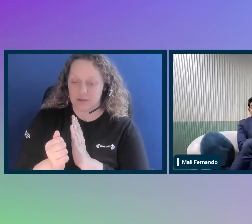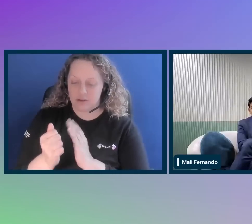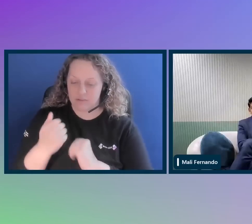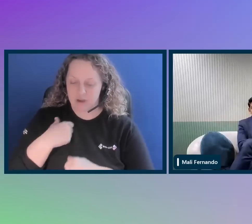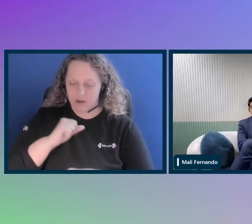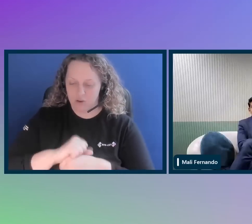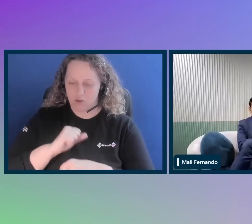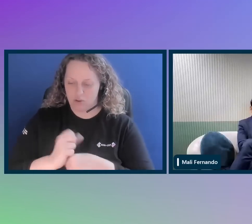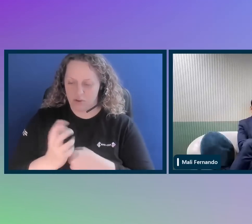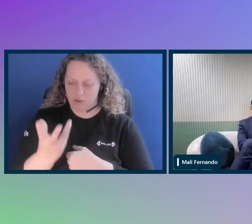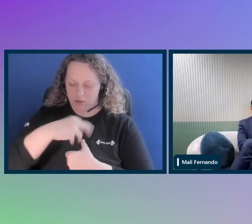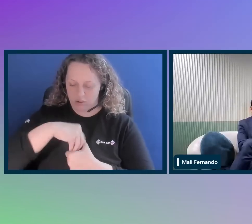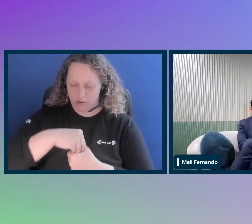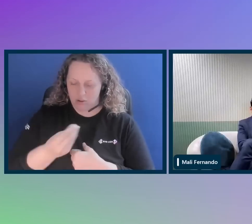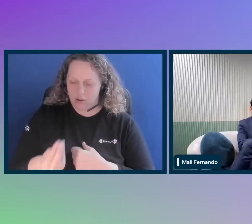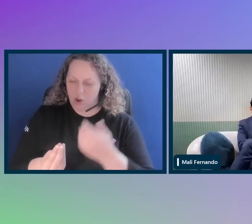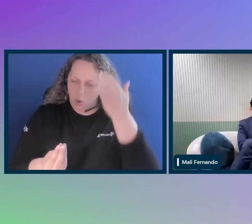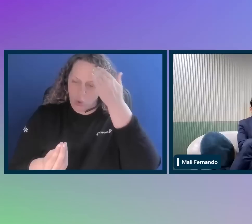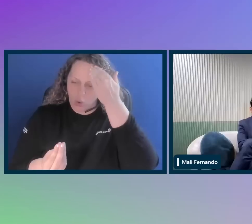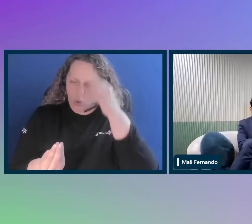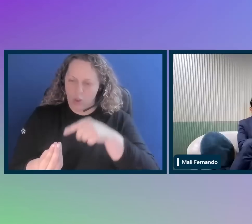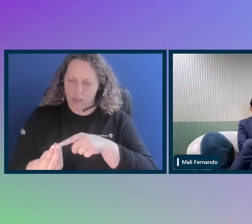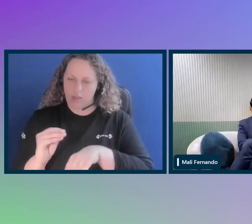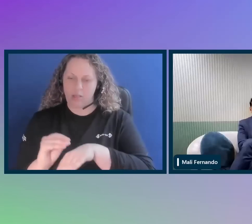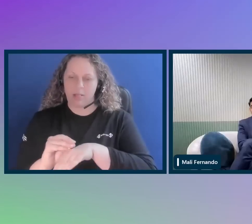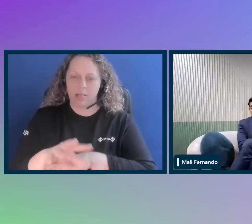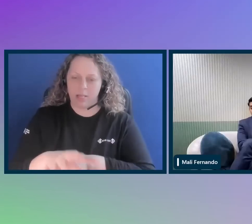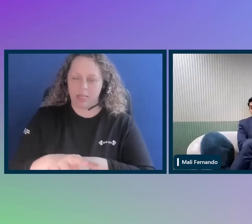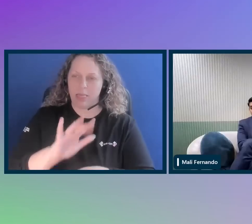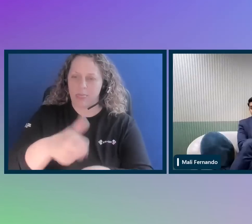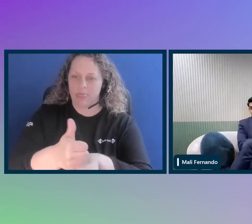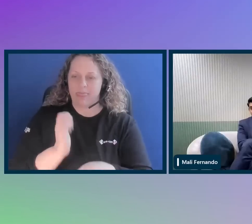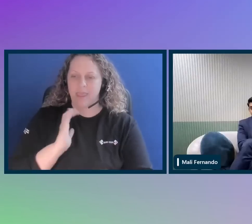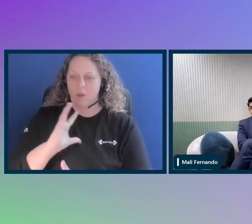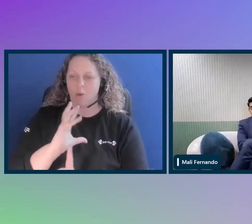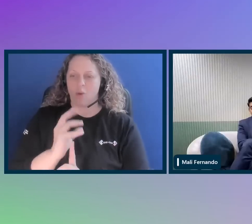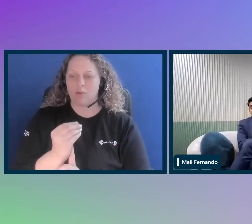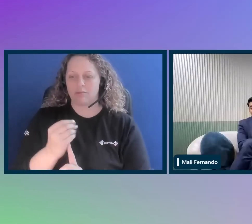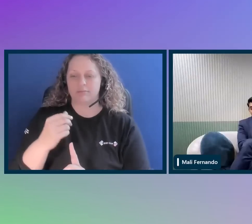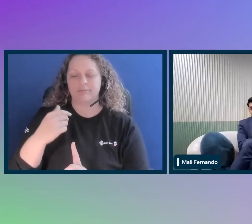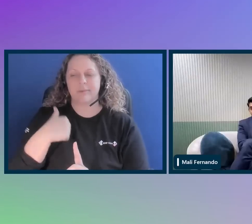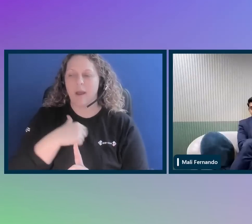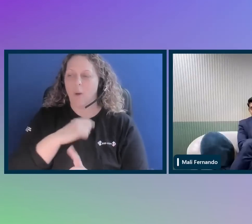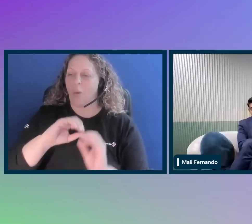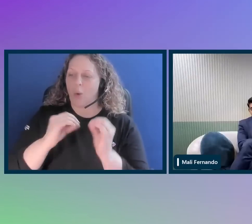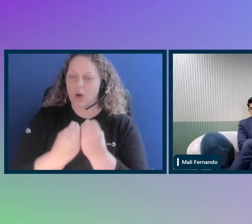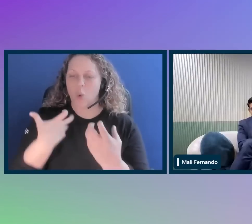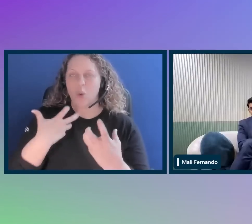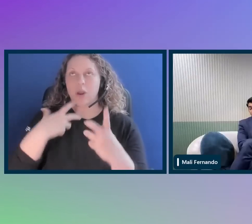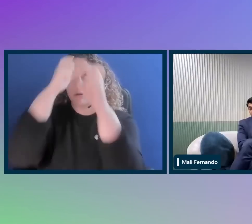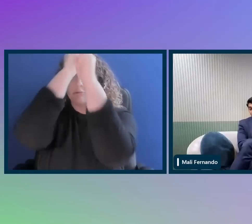to create the kind of organization that we want to be. So we have a training course for every type of digital professional,